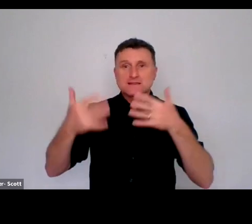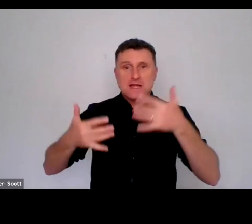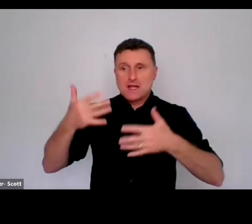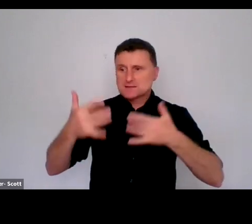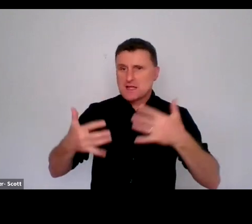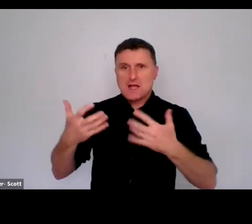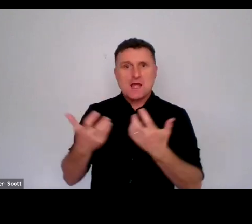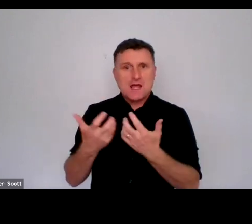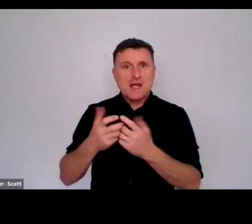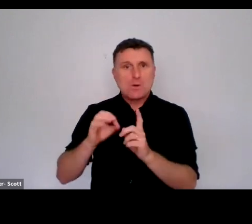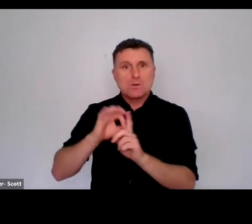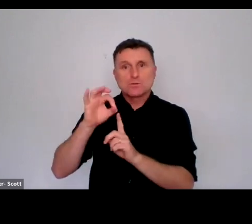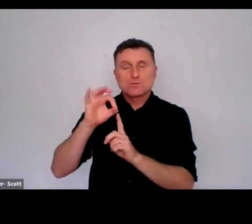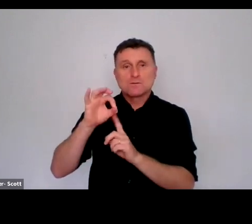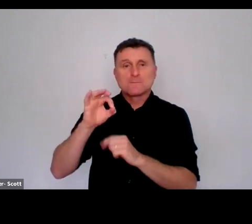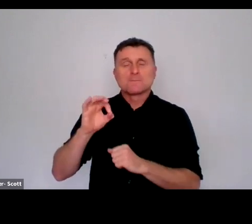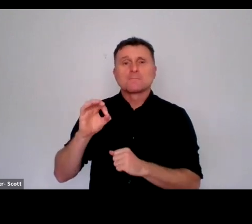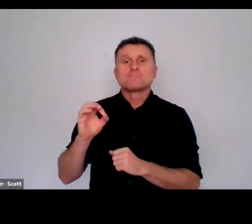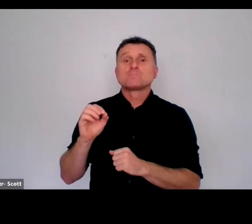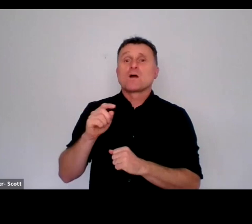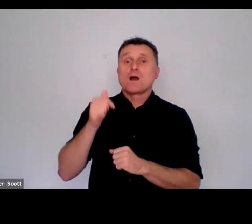and I know that for many people that that sounds